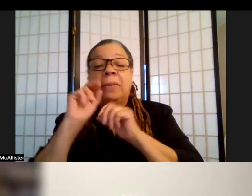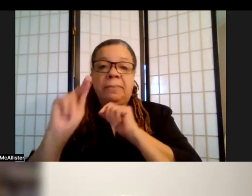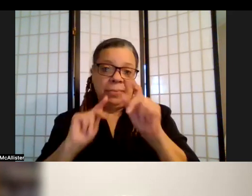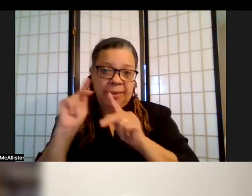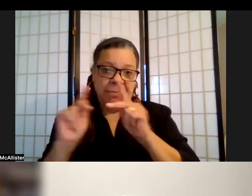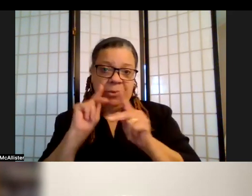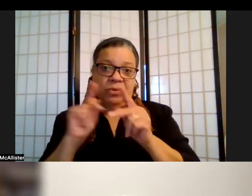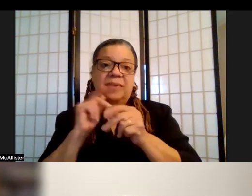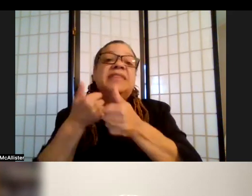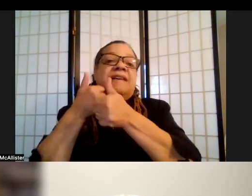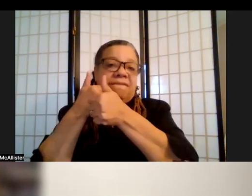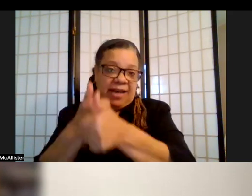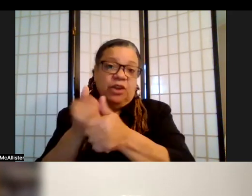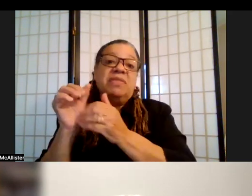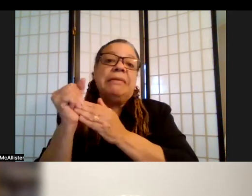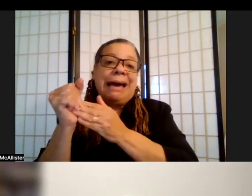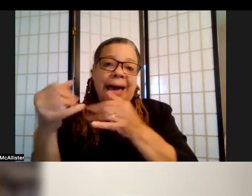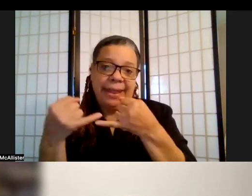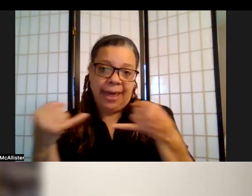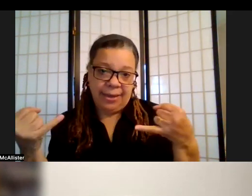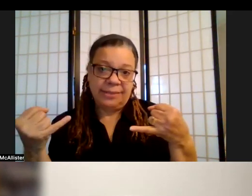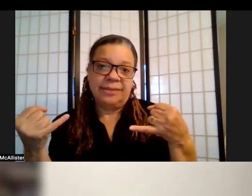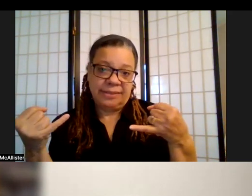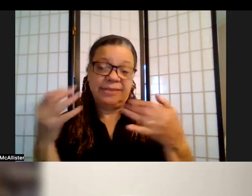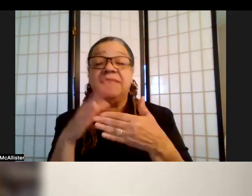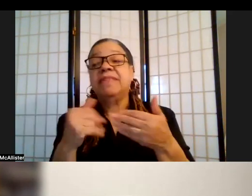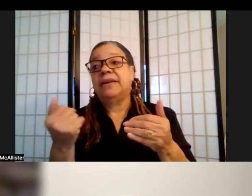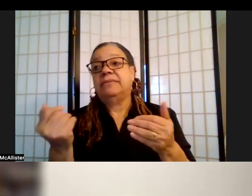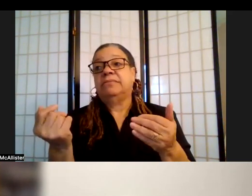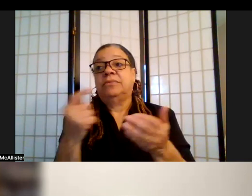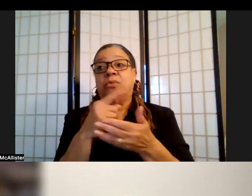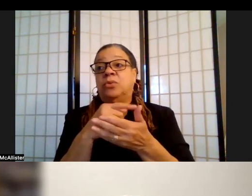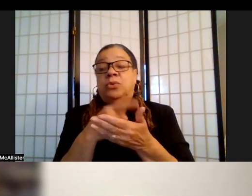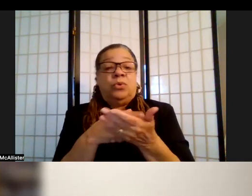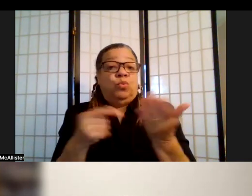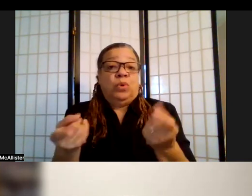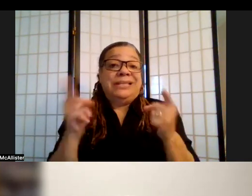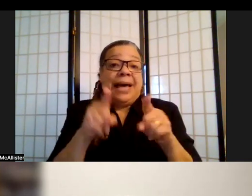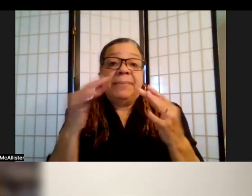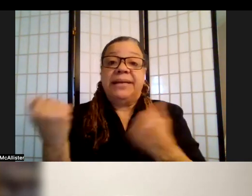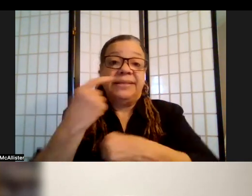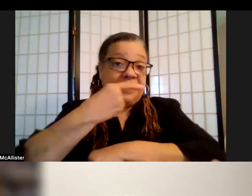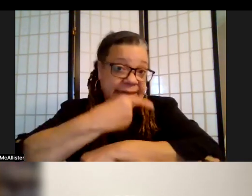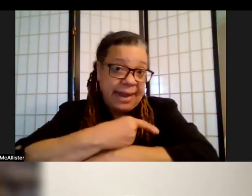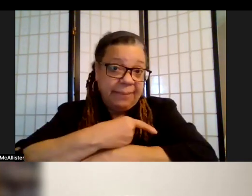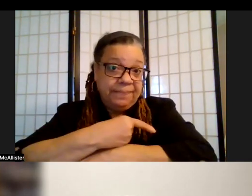follow the appropriate guidelines than then what happens right now. Sure, I mean it would just be very simplistic